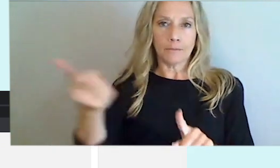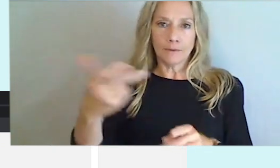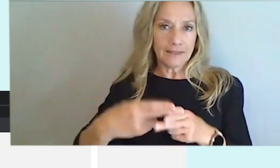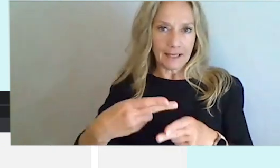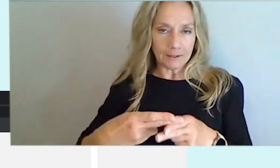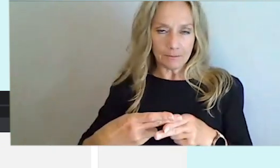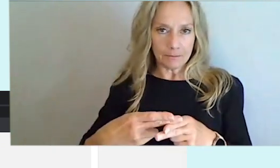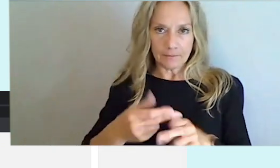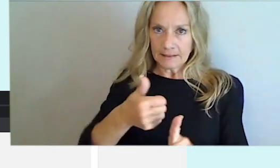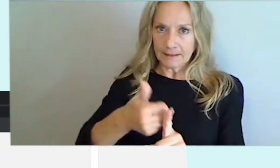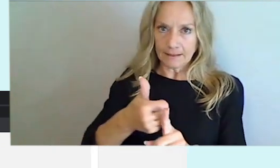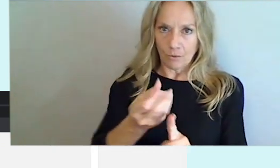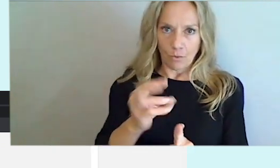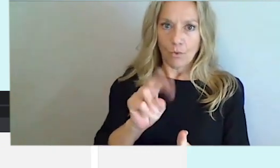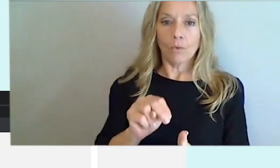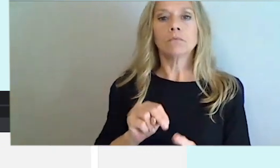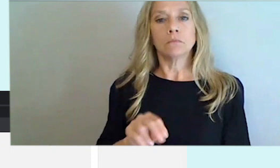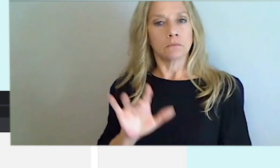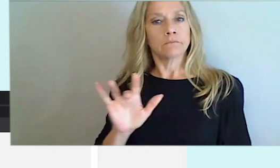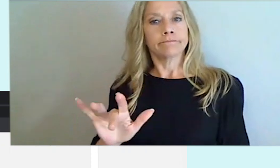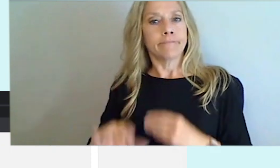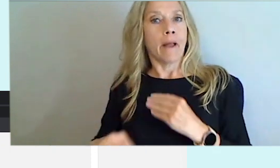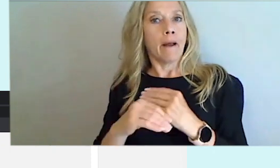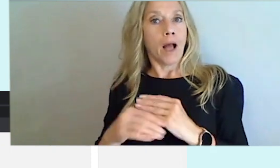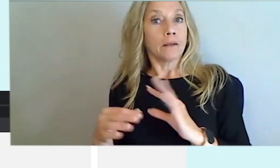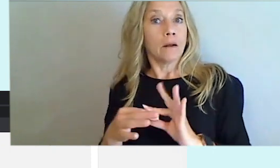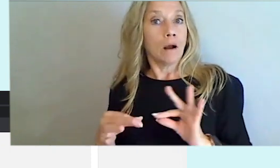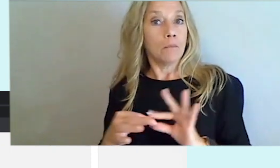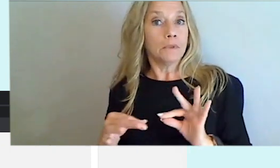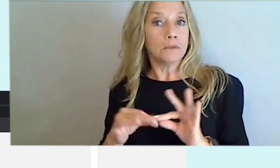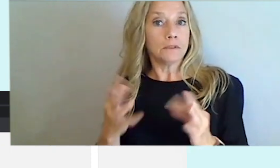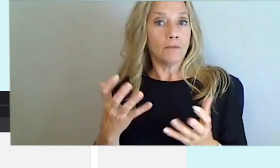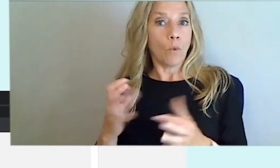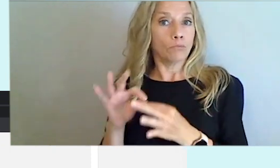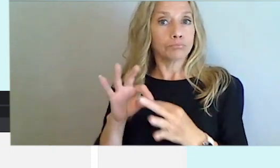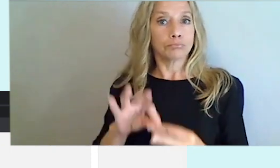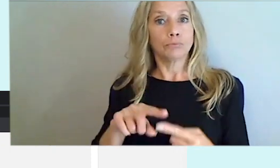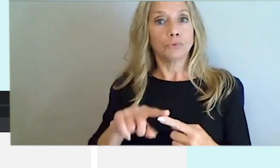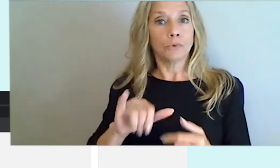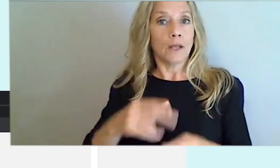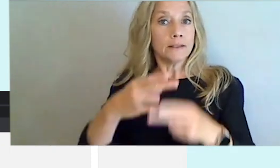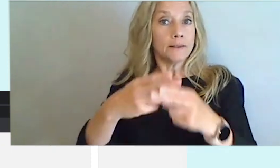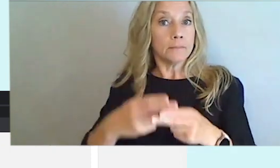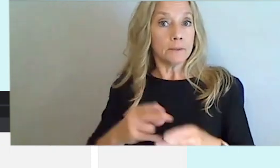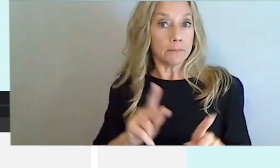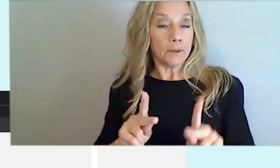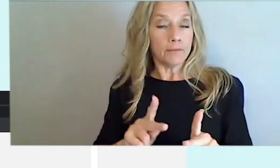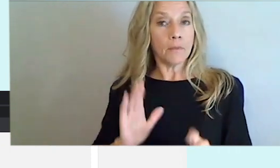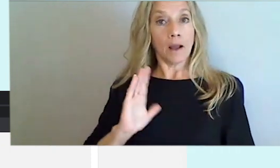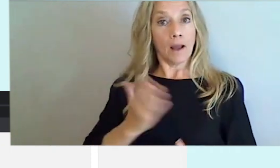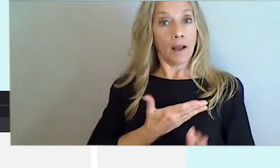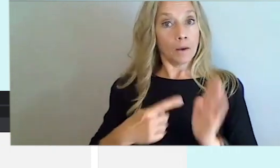to add any comments about the people in your home. For this example the member needs to add a household member